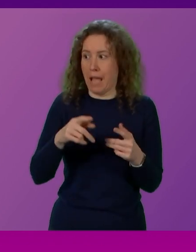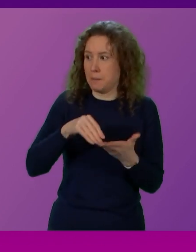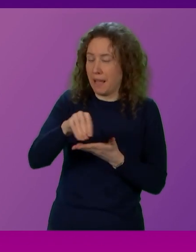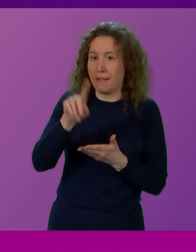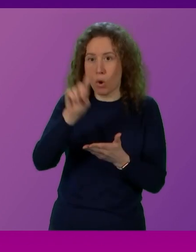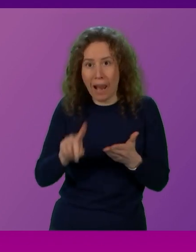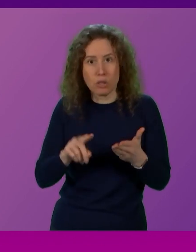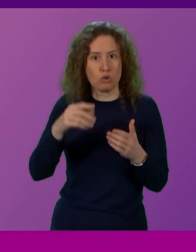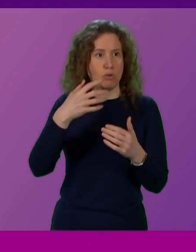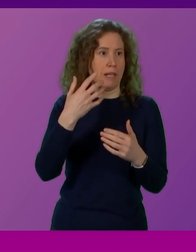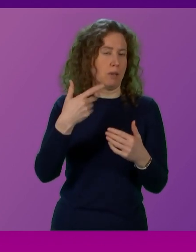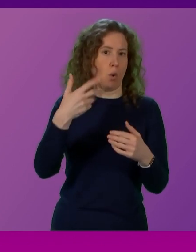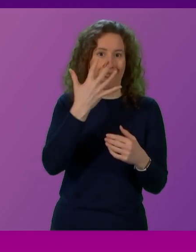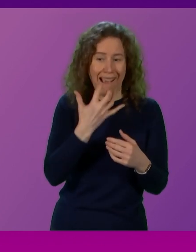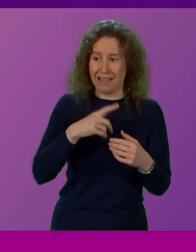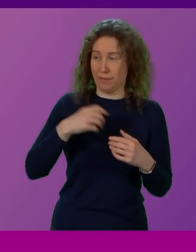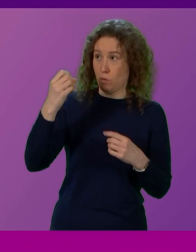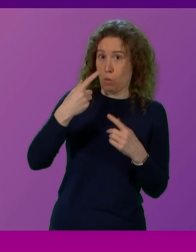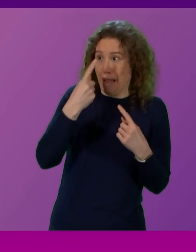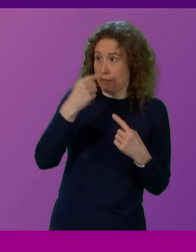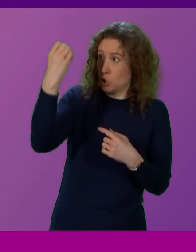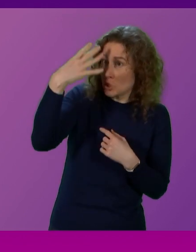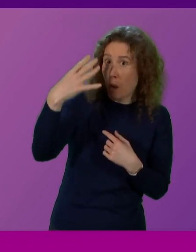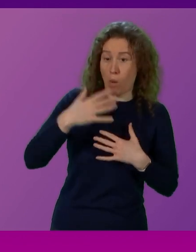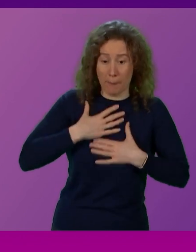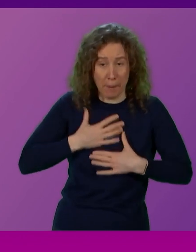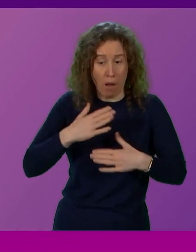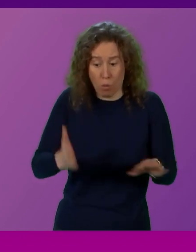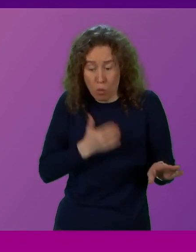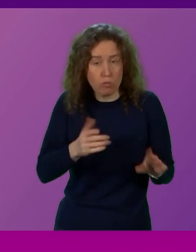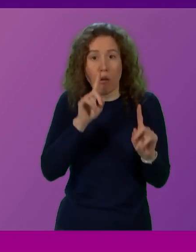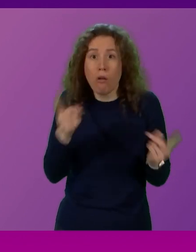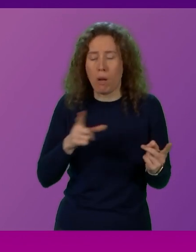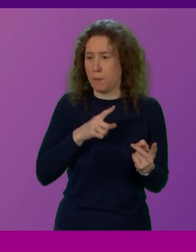with showering, bathing and laundry, due to the cost of living crisis.